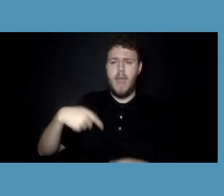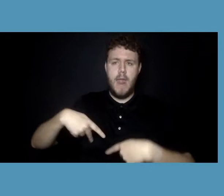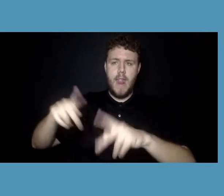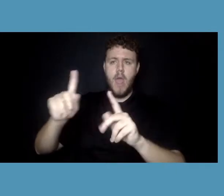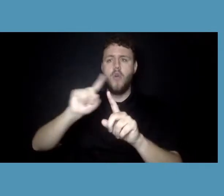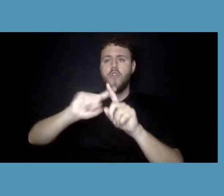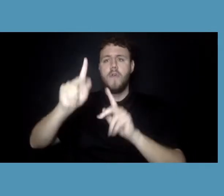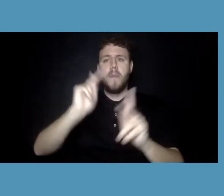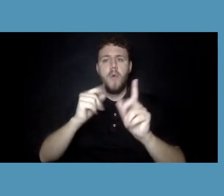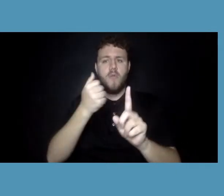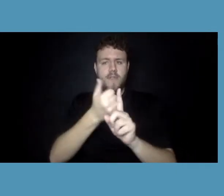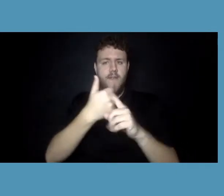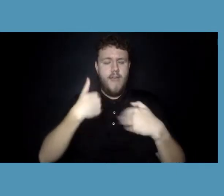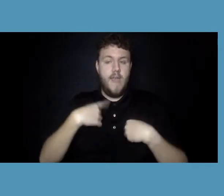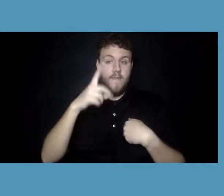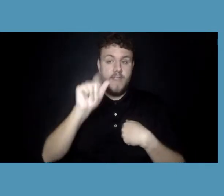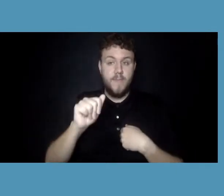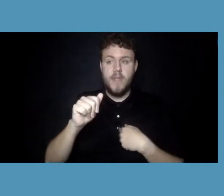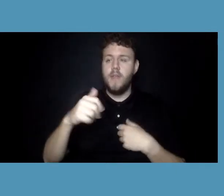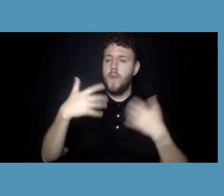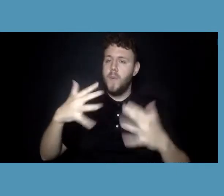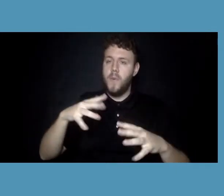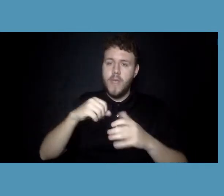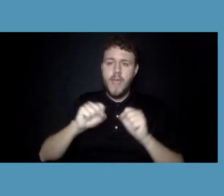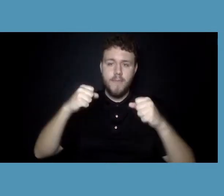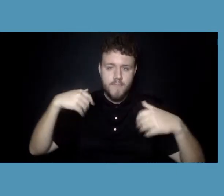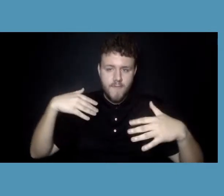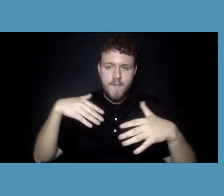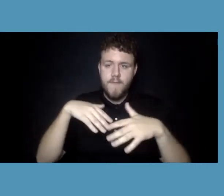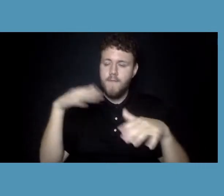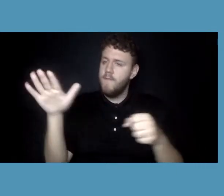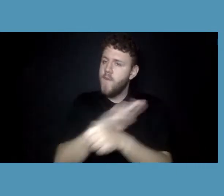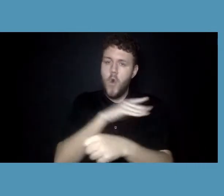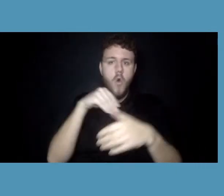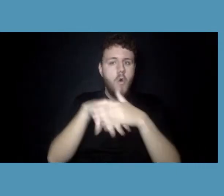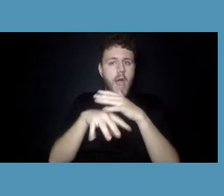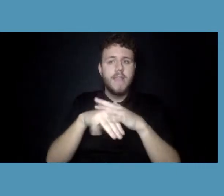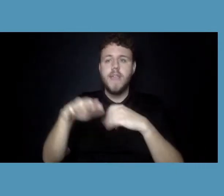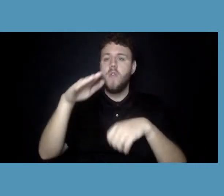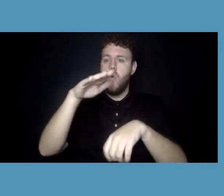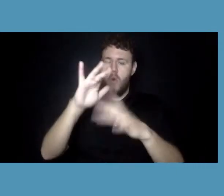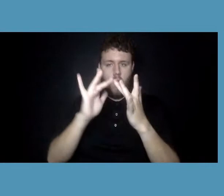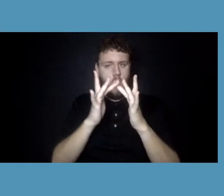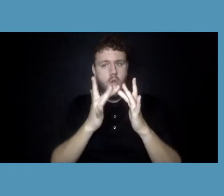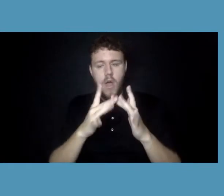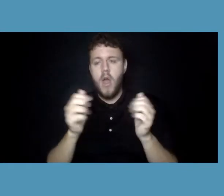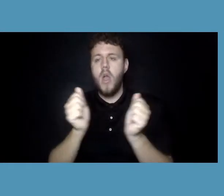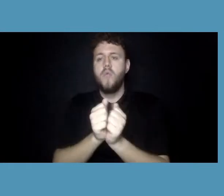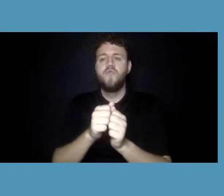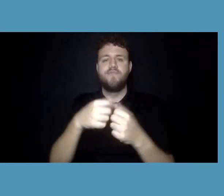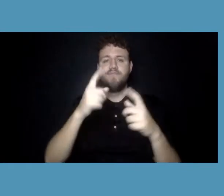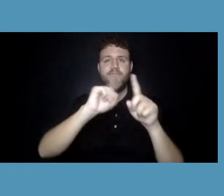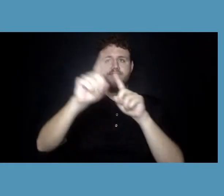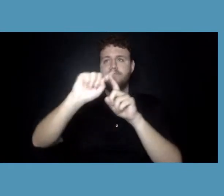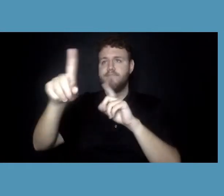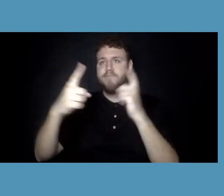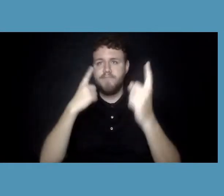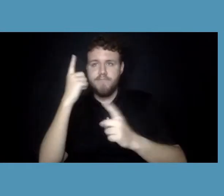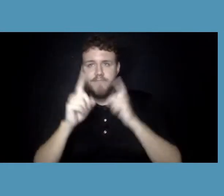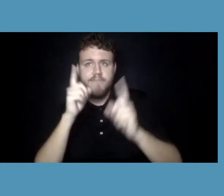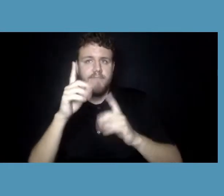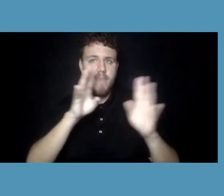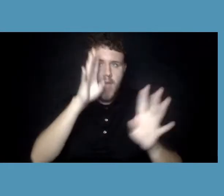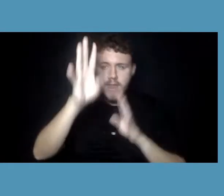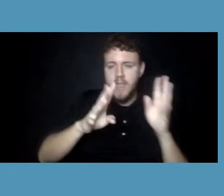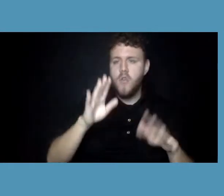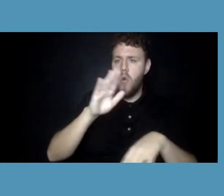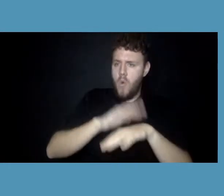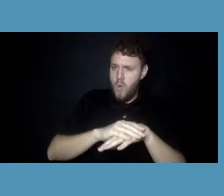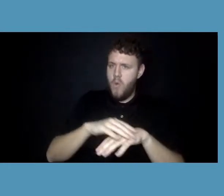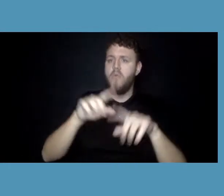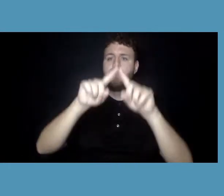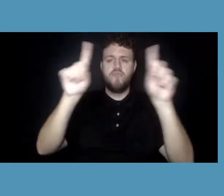So they helped us create the entire exhibition in Second Life, a virtual world, so folks could explore the exhibition in a